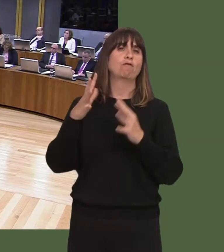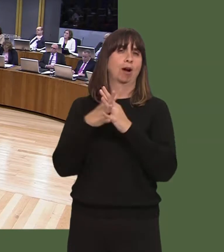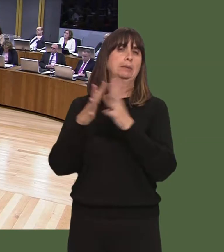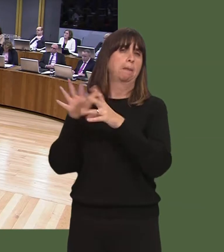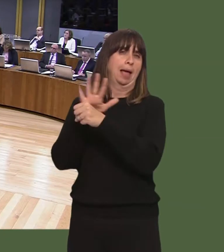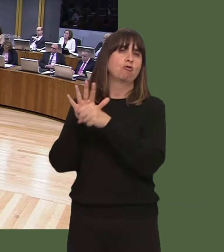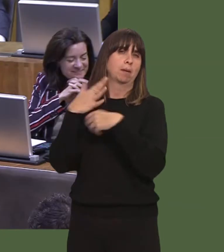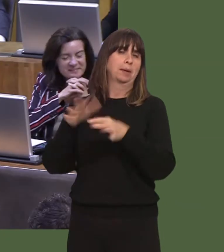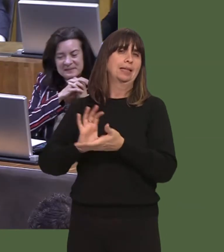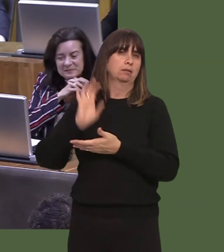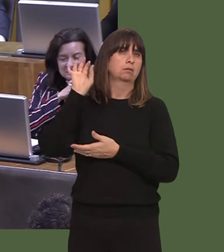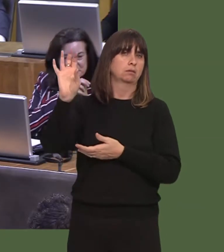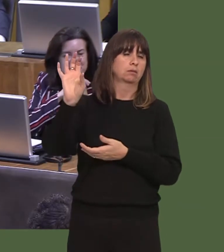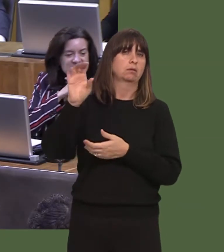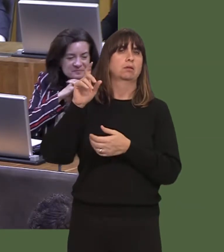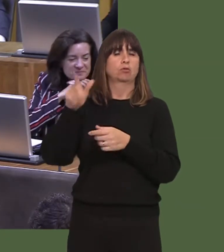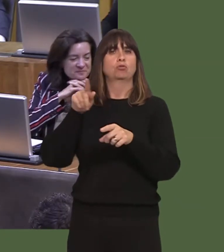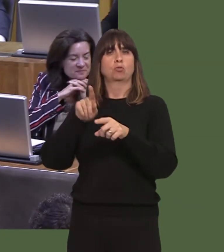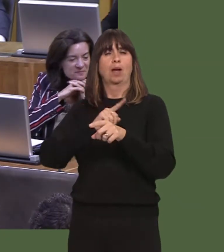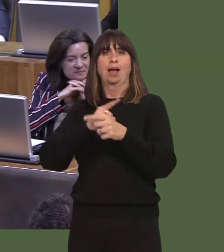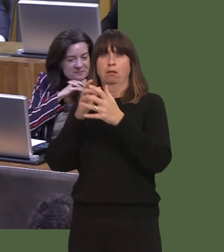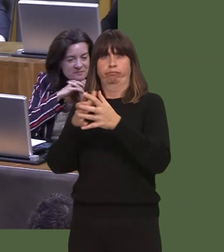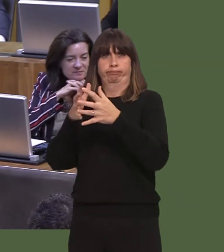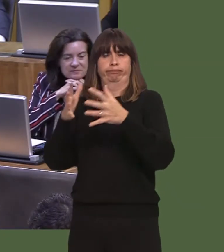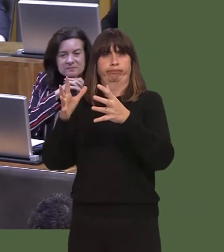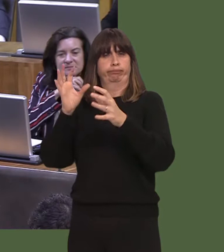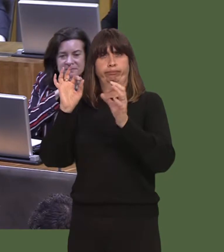Wrexham, to help to tackle the issue of increased rough sleeping in the area.